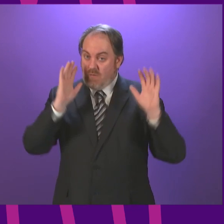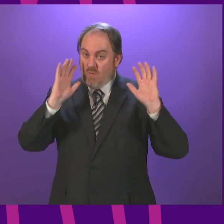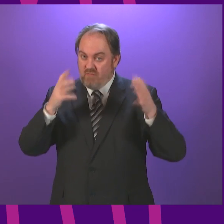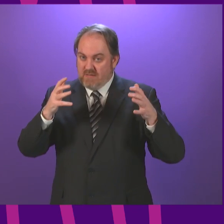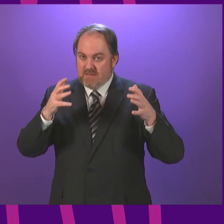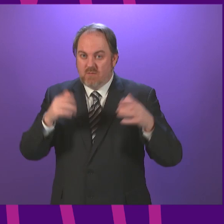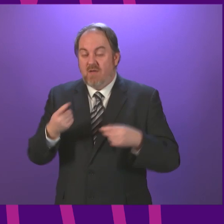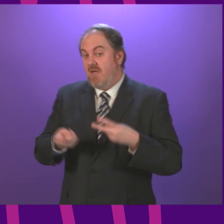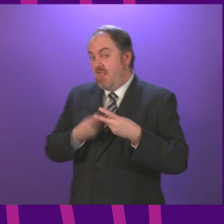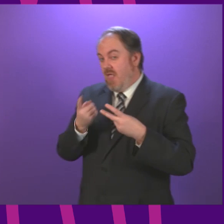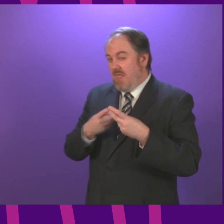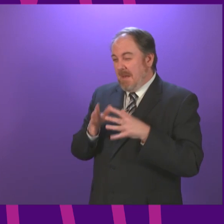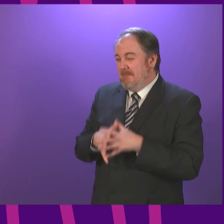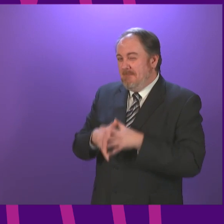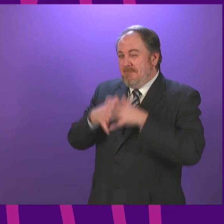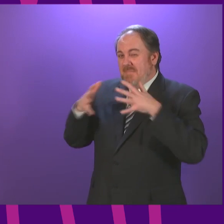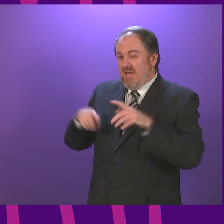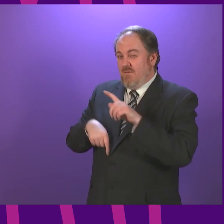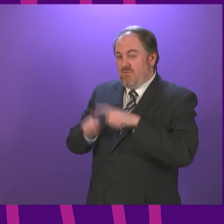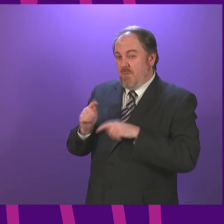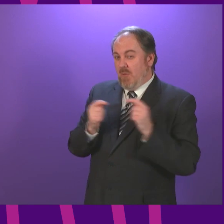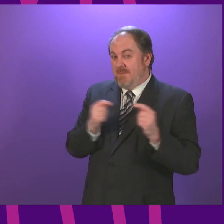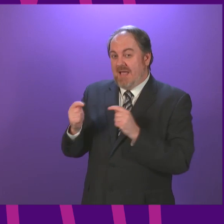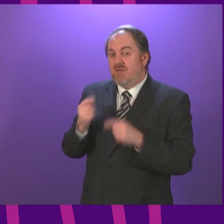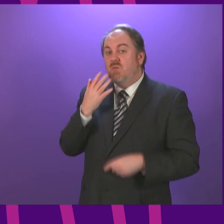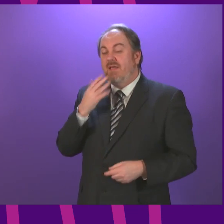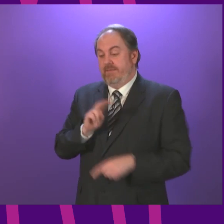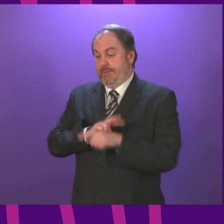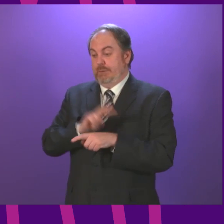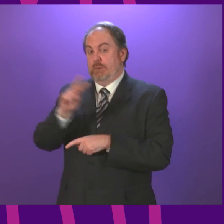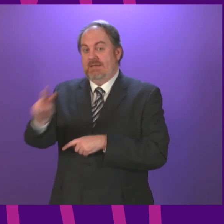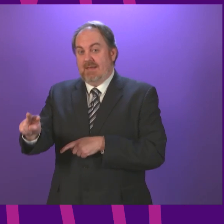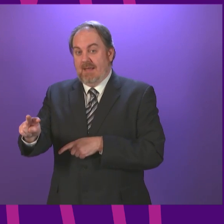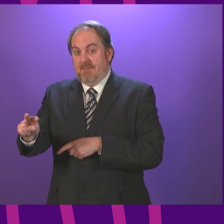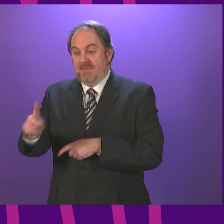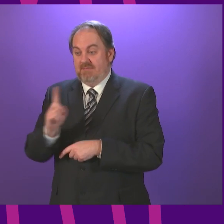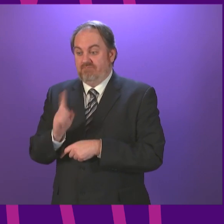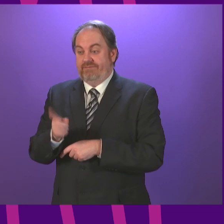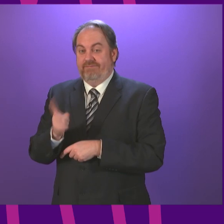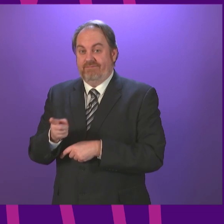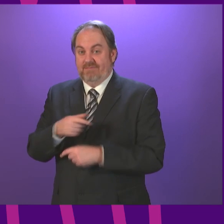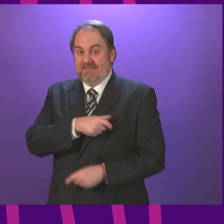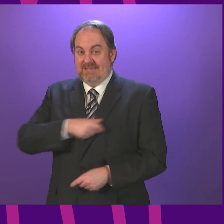football fixture coming up in Glasgow in two weeks’ time, and people are obviously